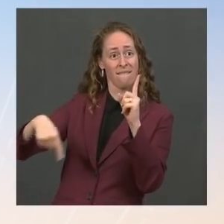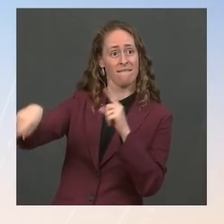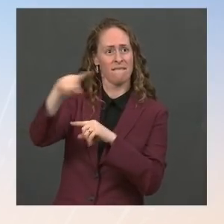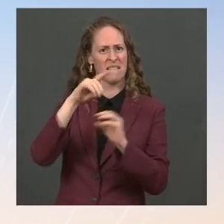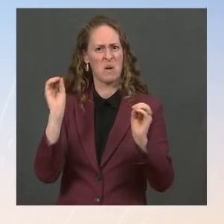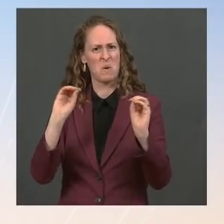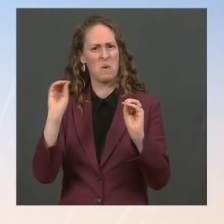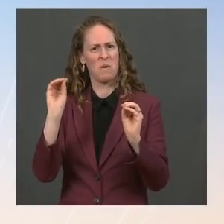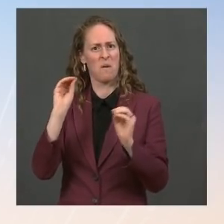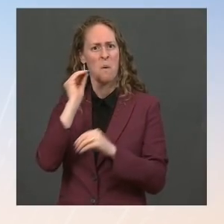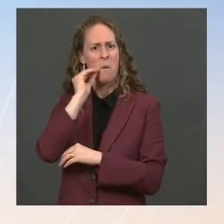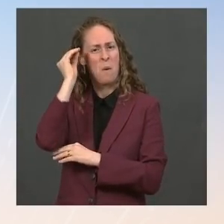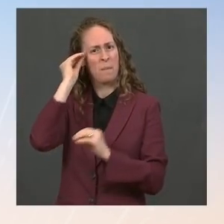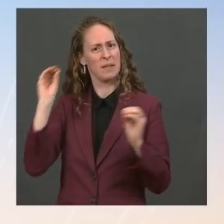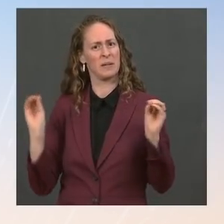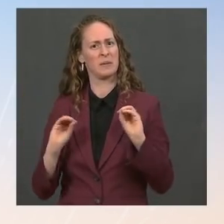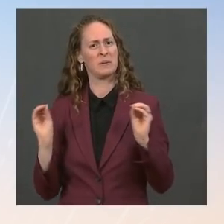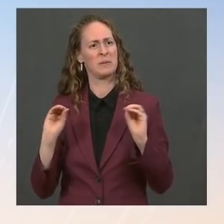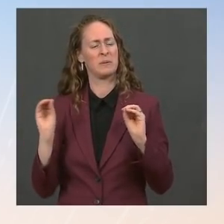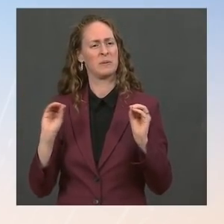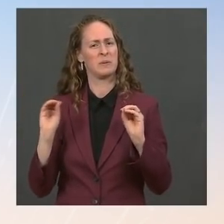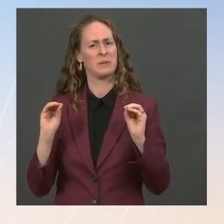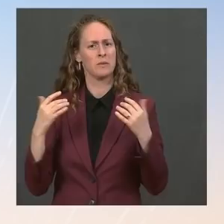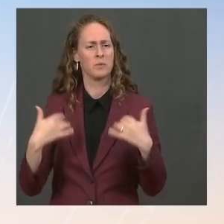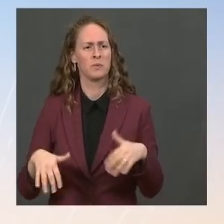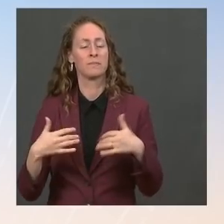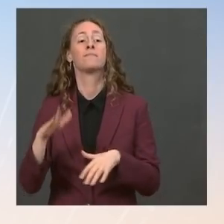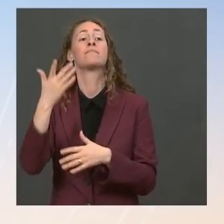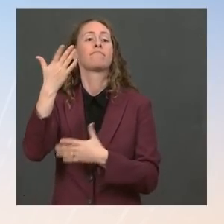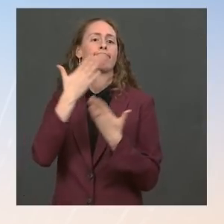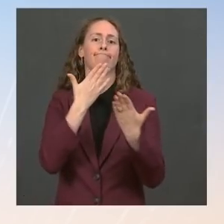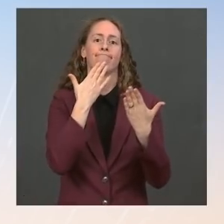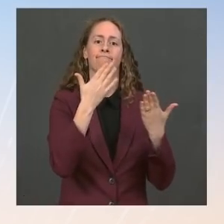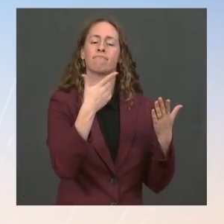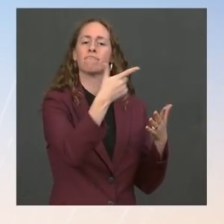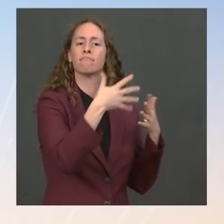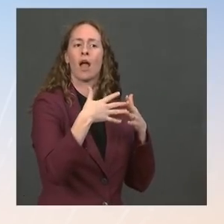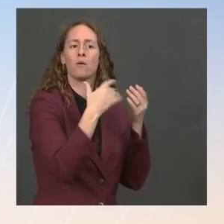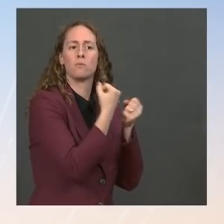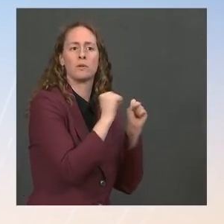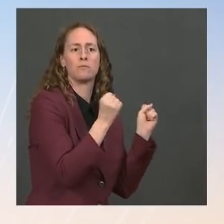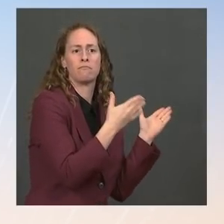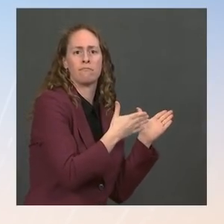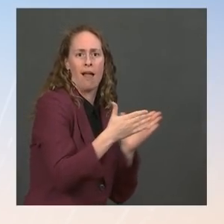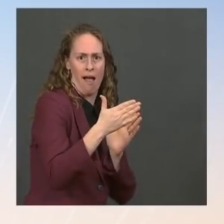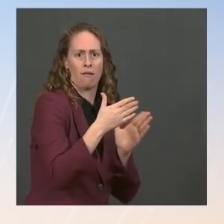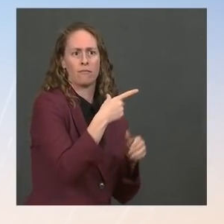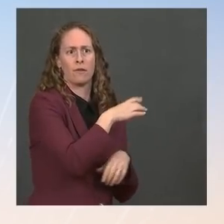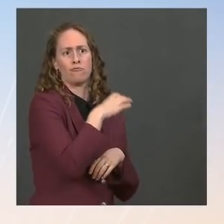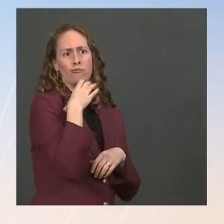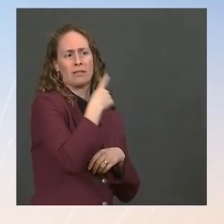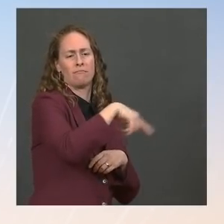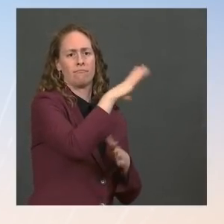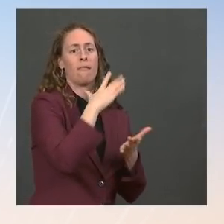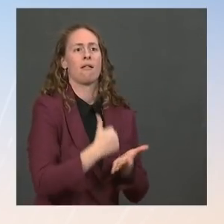Thanks to the President's American Rescue Plan -- and Congress's -- everybody's American Rescue Plan -- communities now have historic housing resources